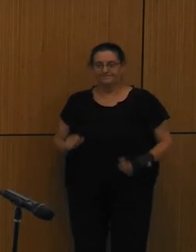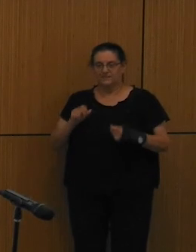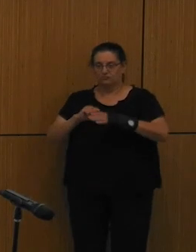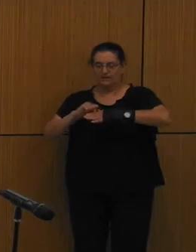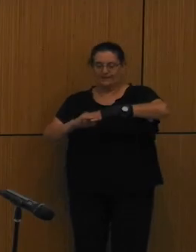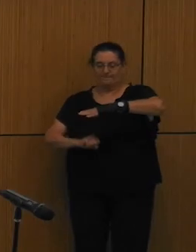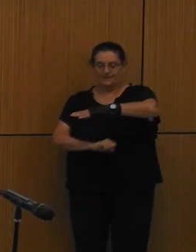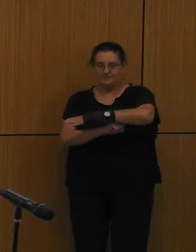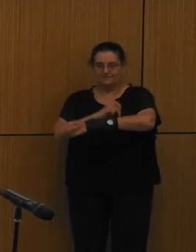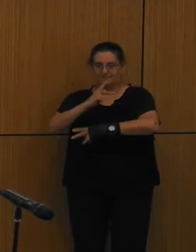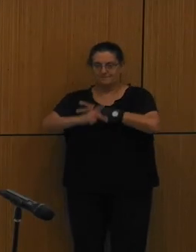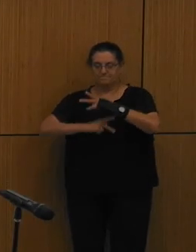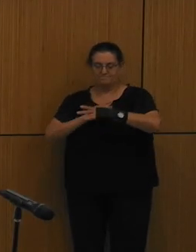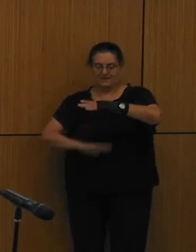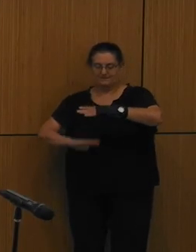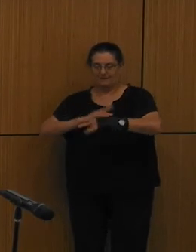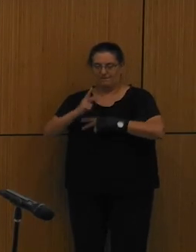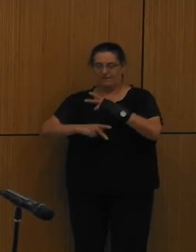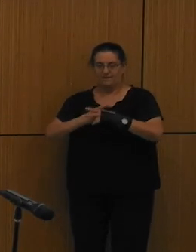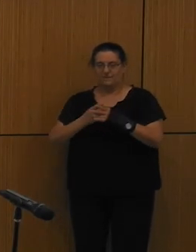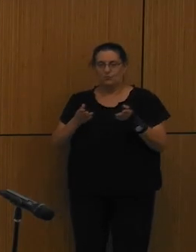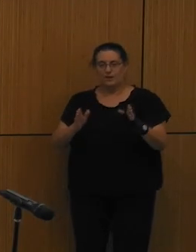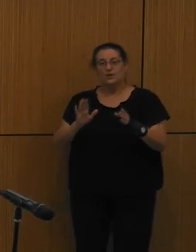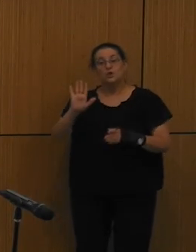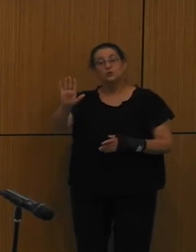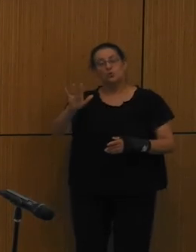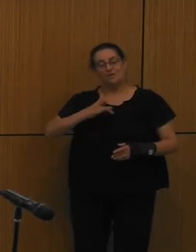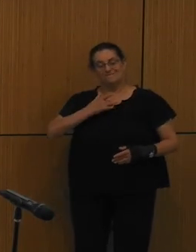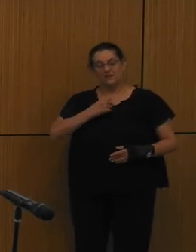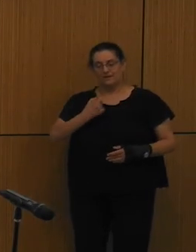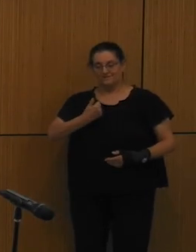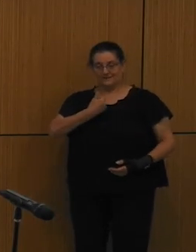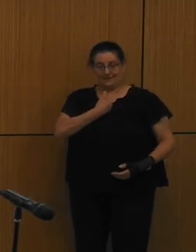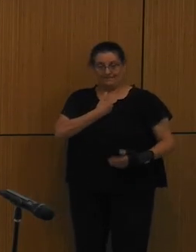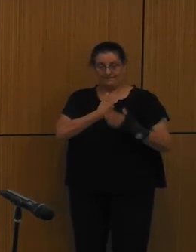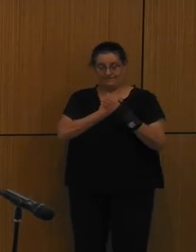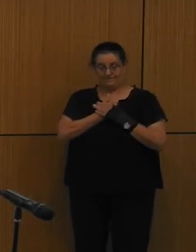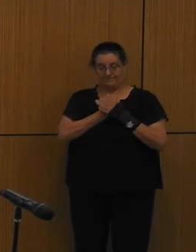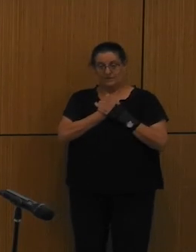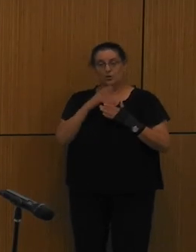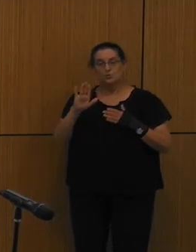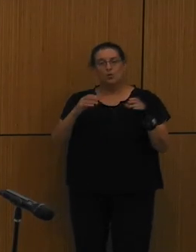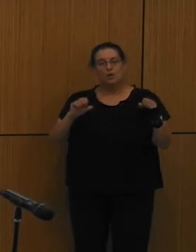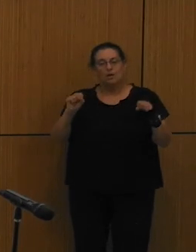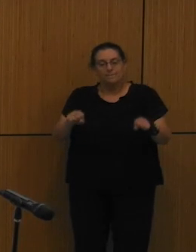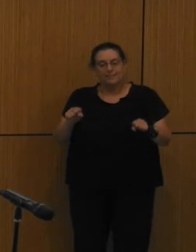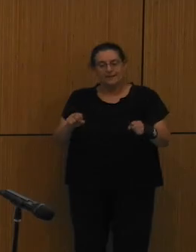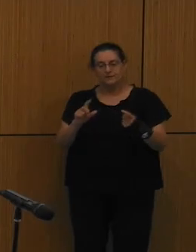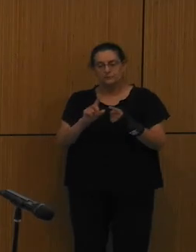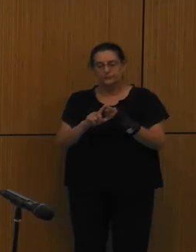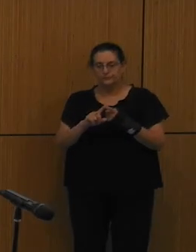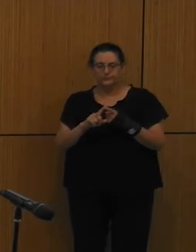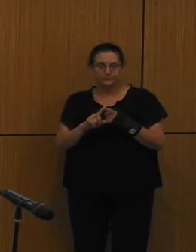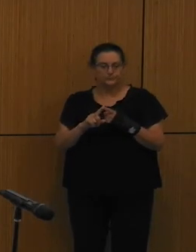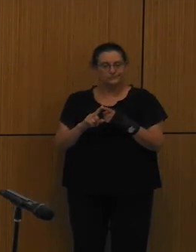That your sense of self, your, ability to, you know,